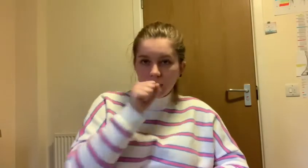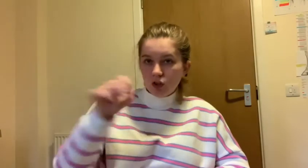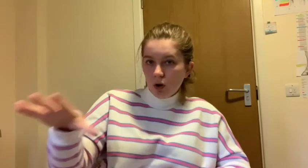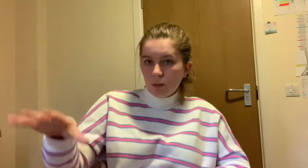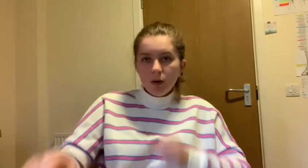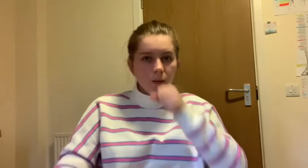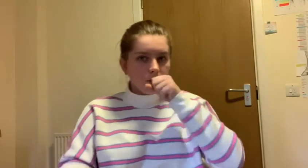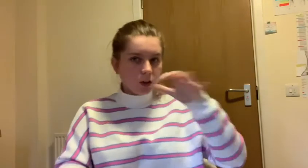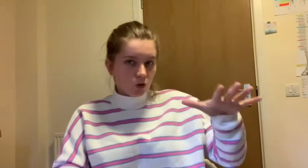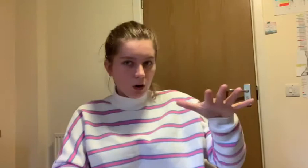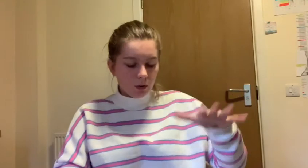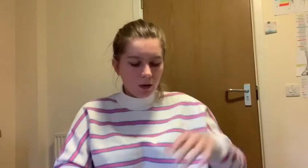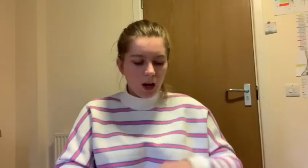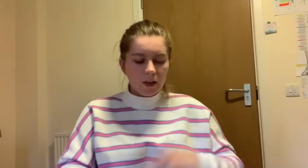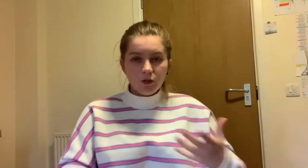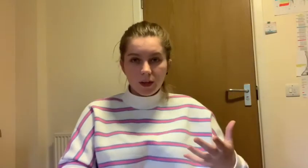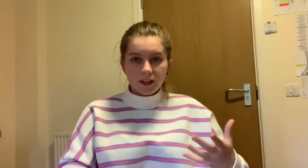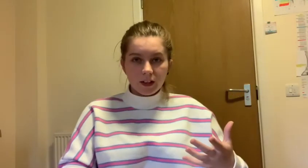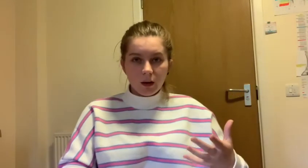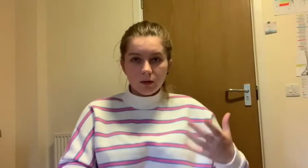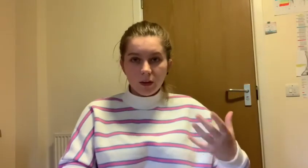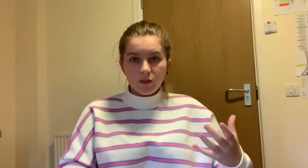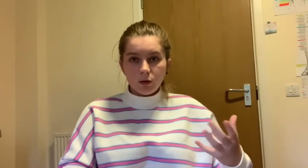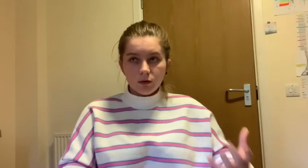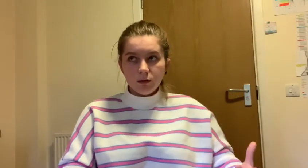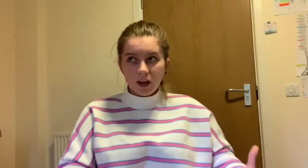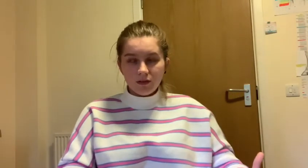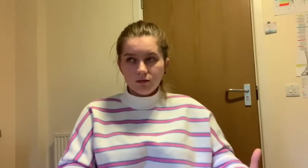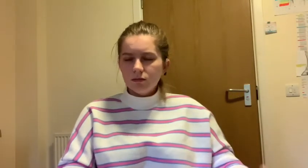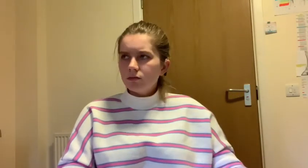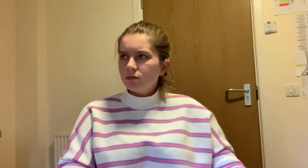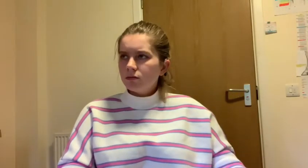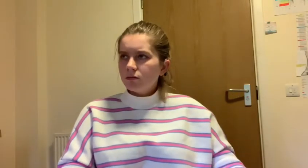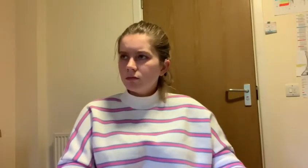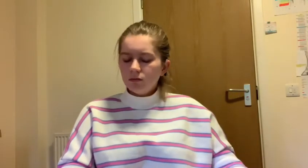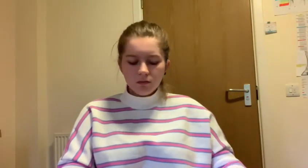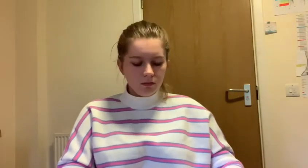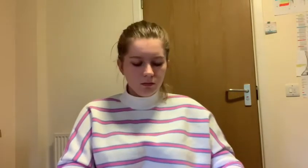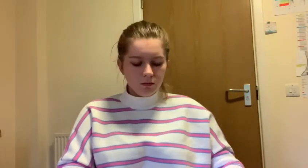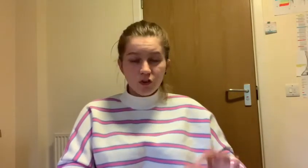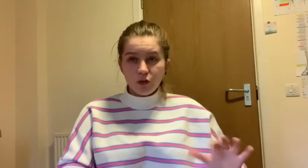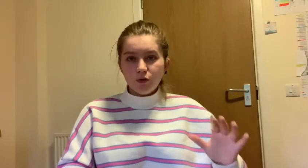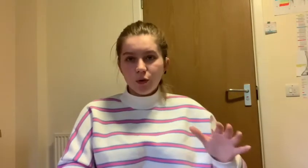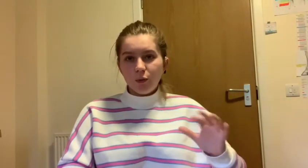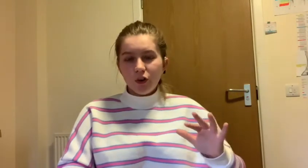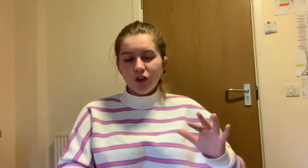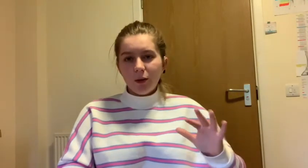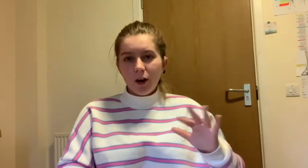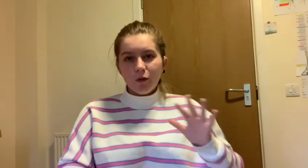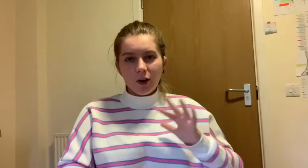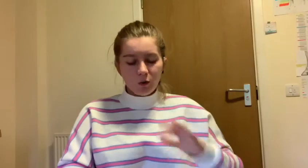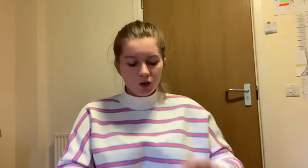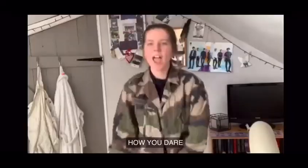"Mic drop" x2 and then it repeats again. "The foot foot watch it" and "mouth mouth watch it"